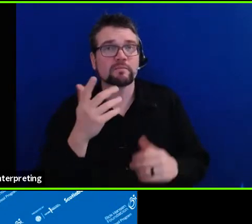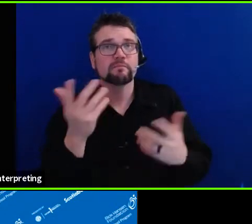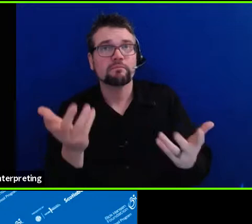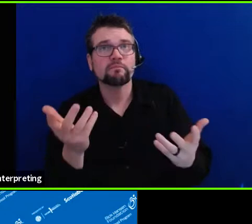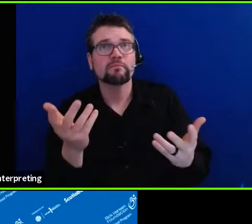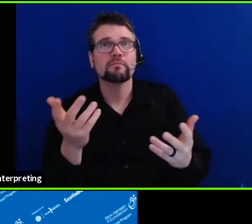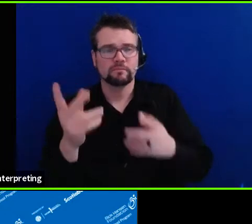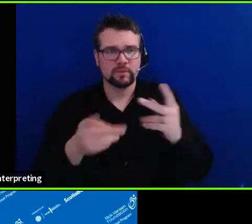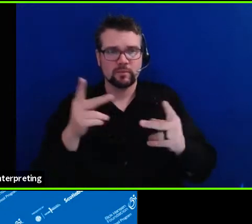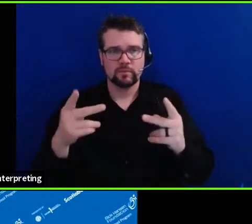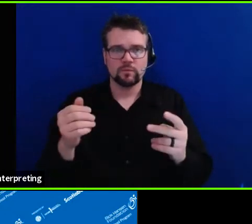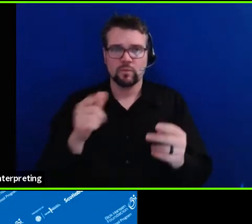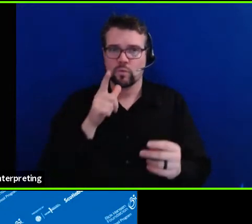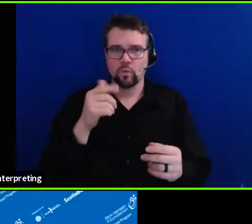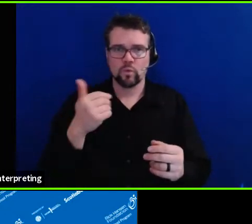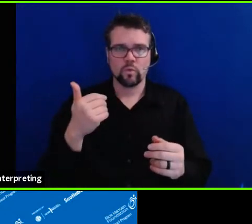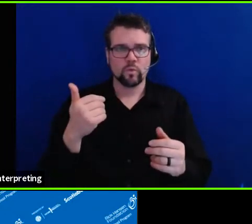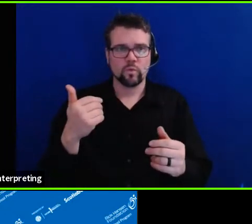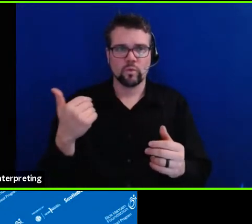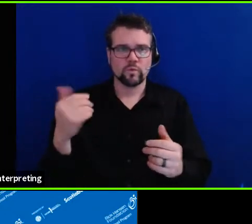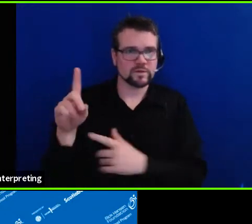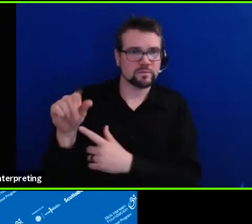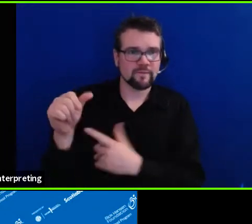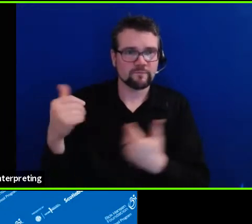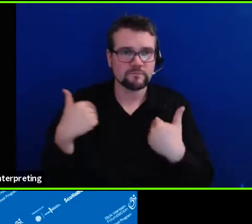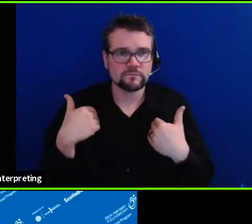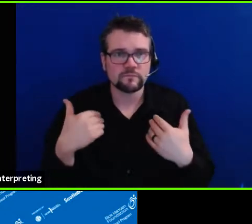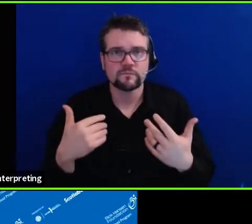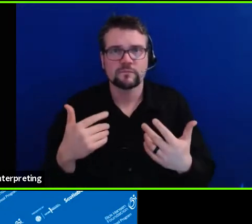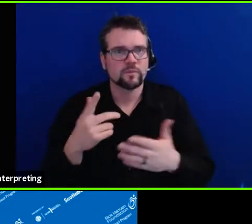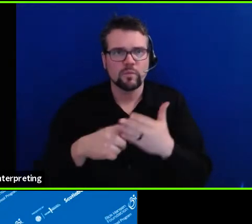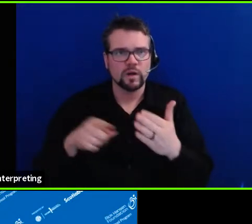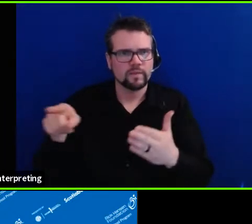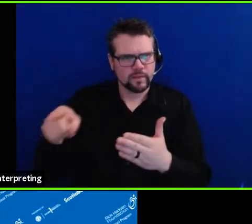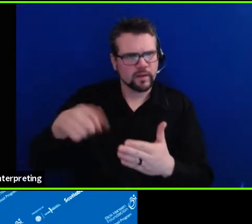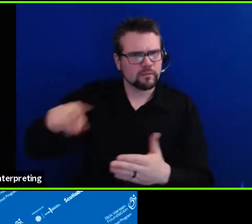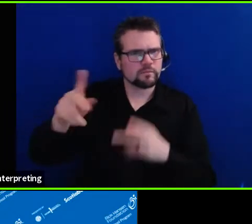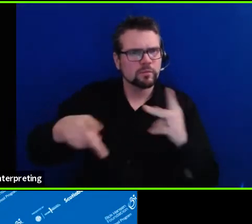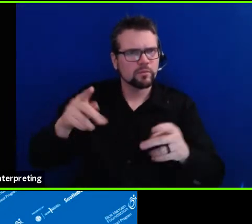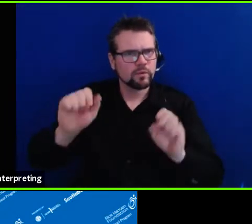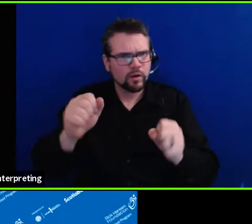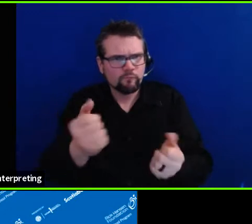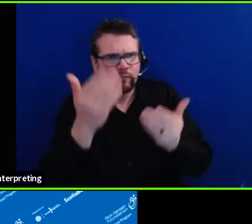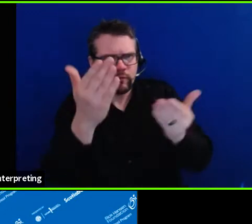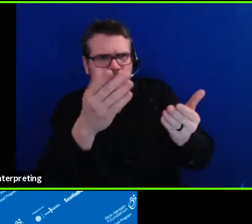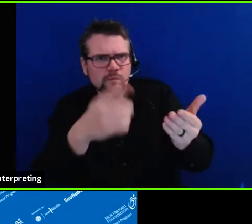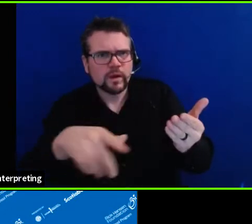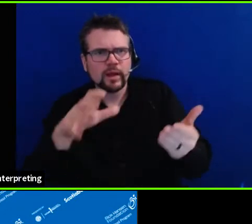DISABILITIES AND WHAT THEY CAN OFFER AND THE OPPORTUNITIES THAT ARE AVAILABLE TO THEM. WHAT DO YOU THINK, JILL?